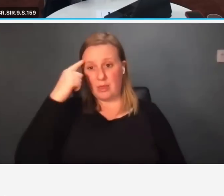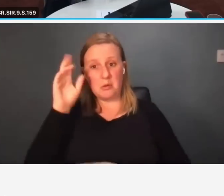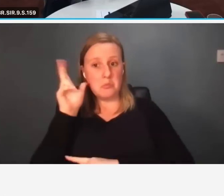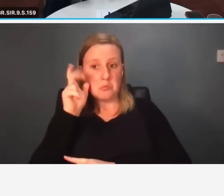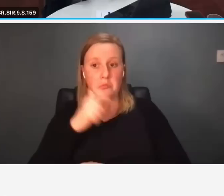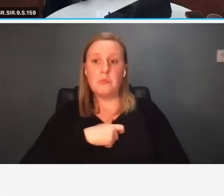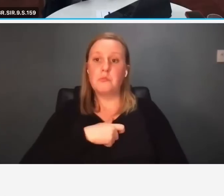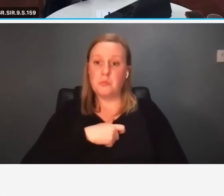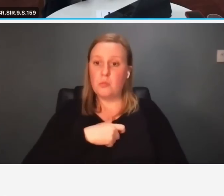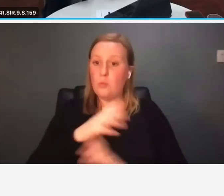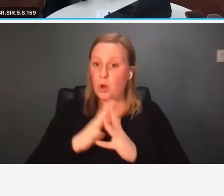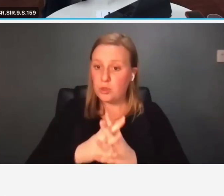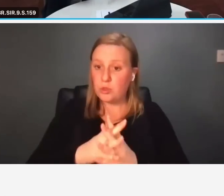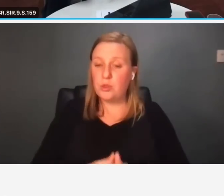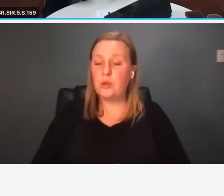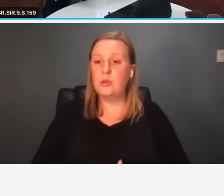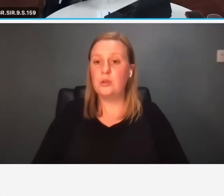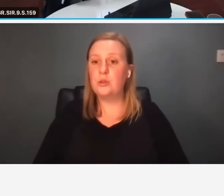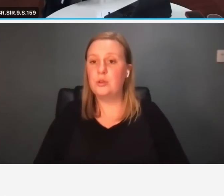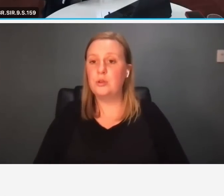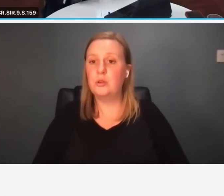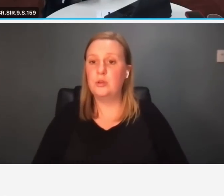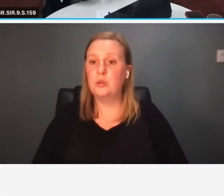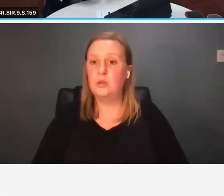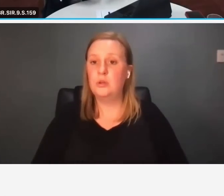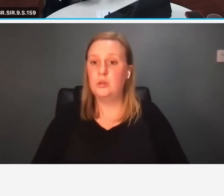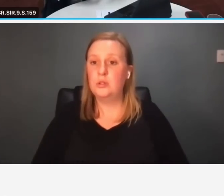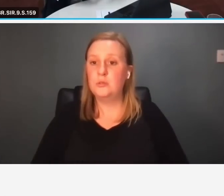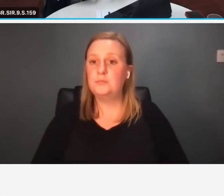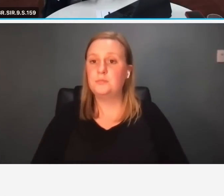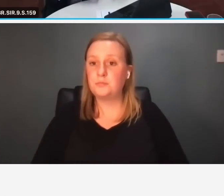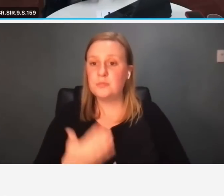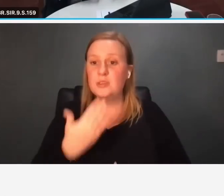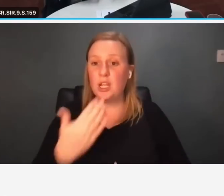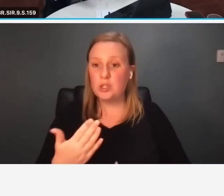appreciate the questions you've asked. Thank you again to Minister Wells and Michael who